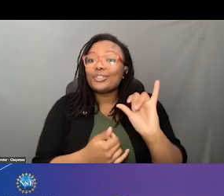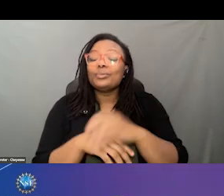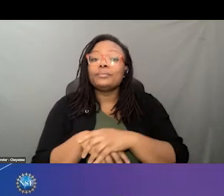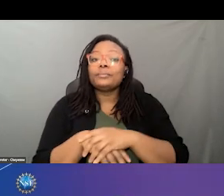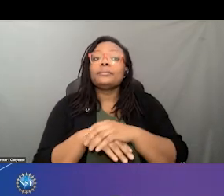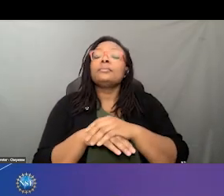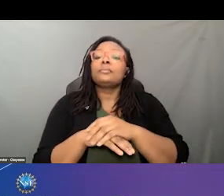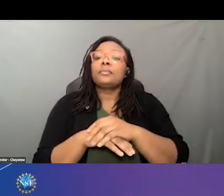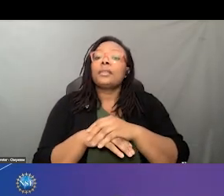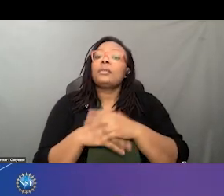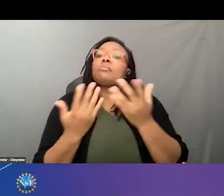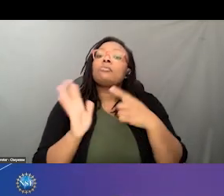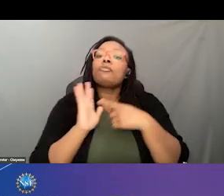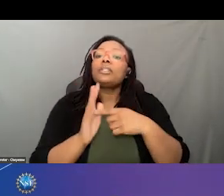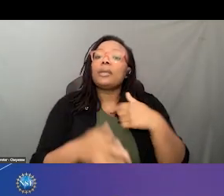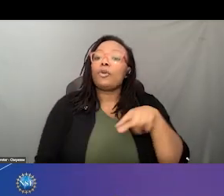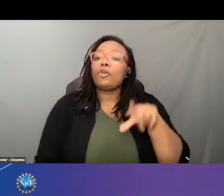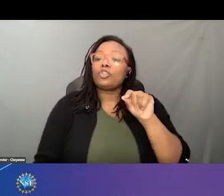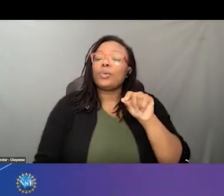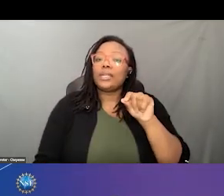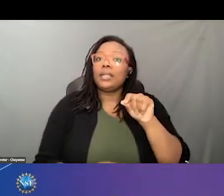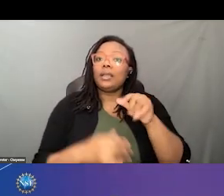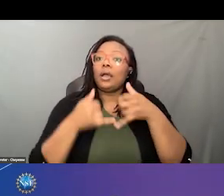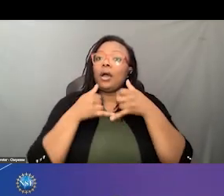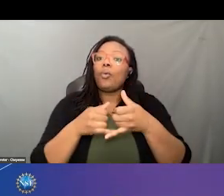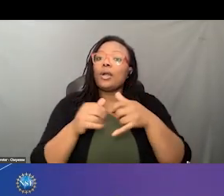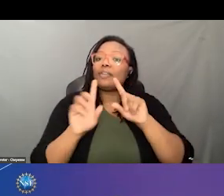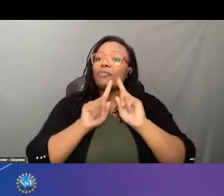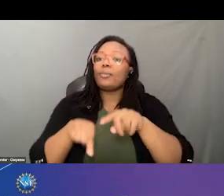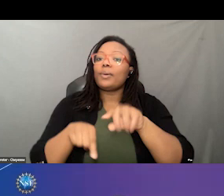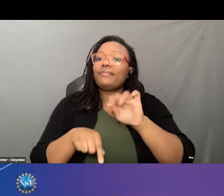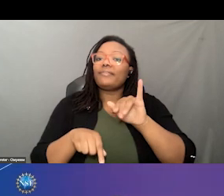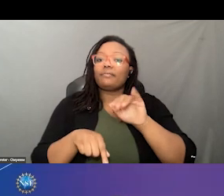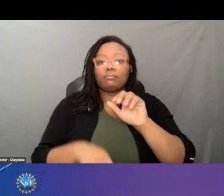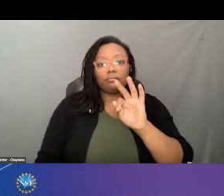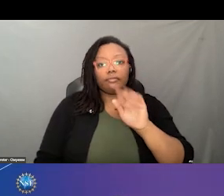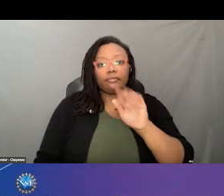So if you have 20 awards that have been reported to FAPIIS for overdue project reports,